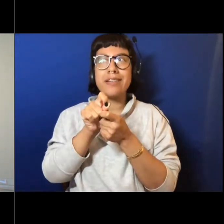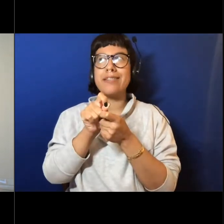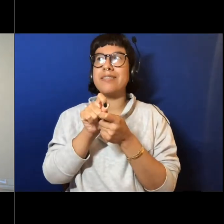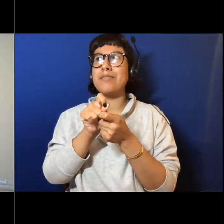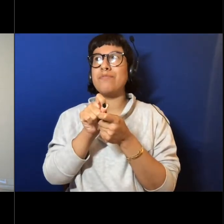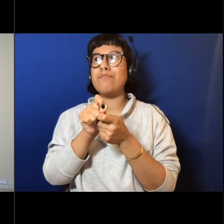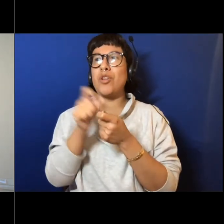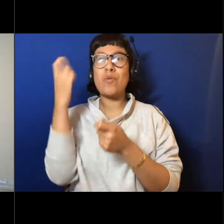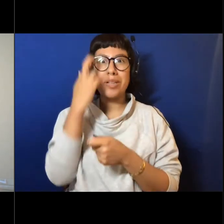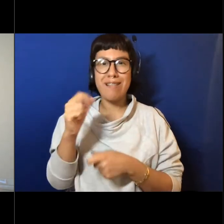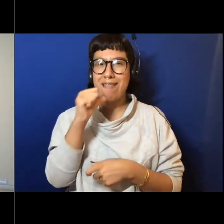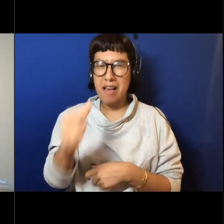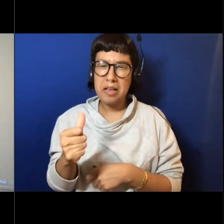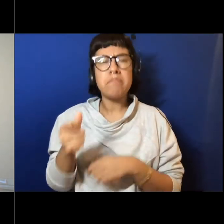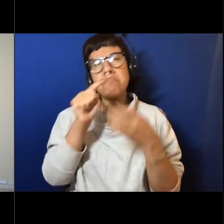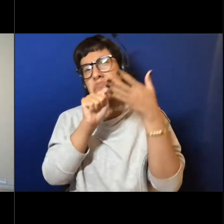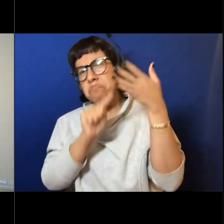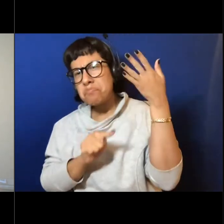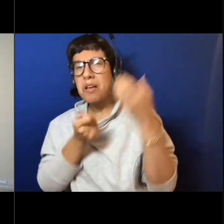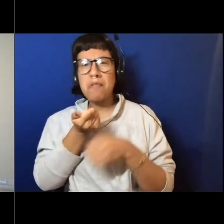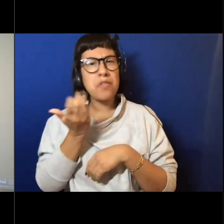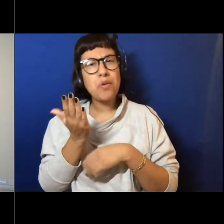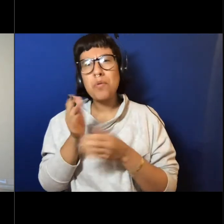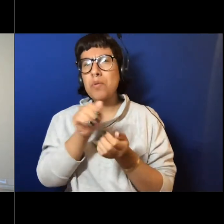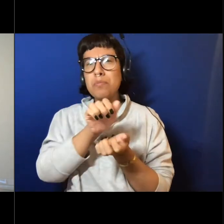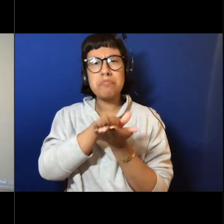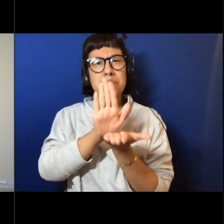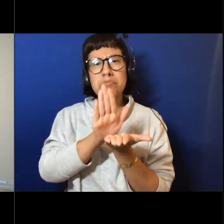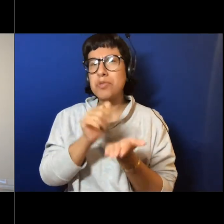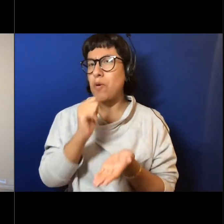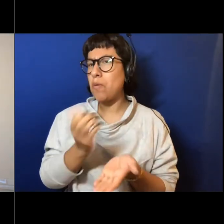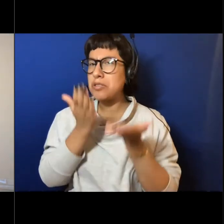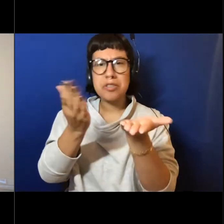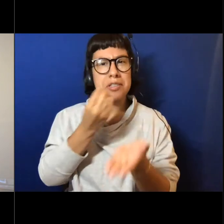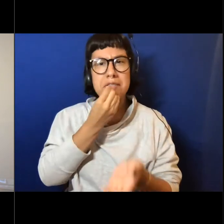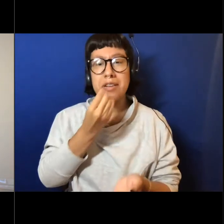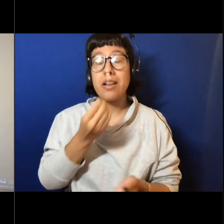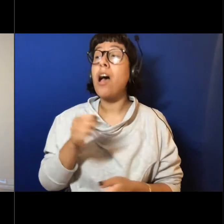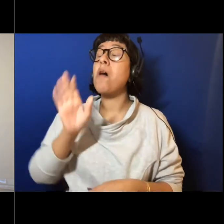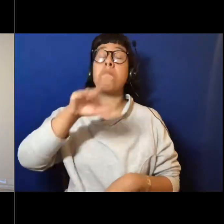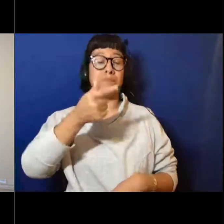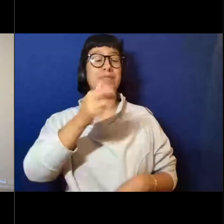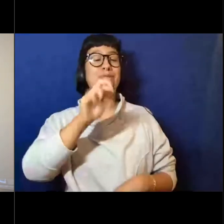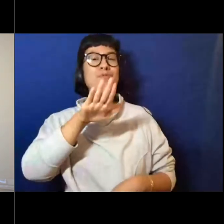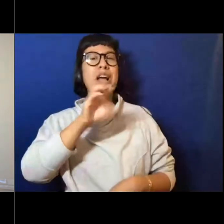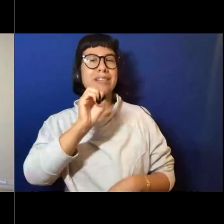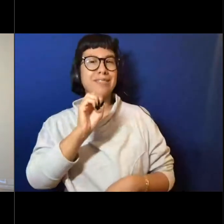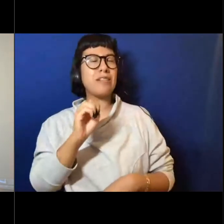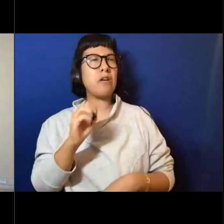But there are probably some that we don't want to eat. [Grace] That's a challenge I'm going to give to our listeners because I am stumped just like here it is.